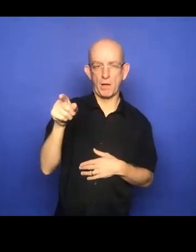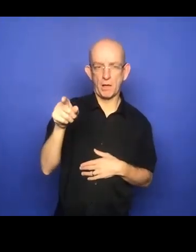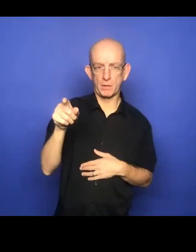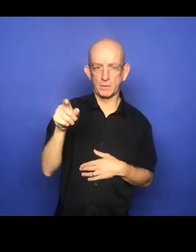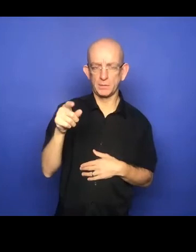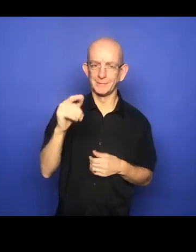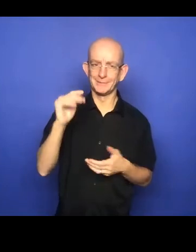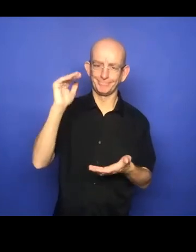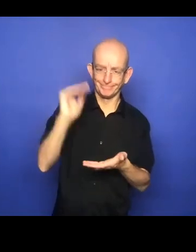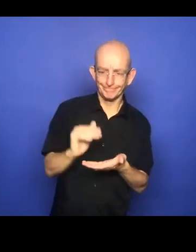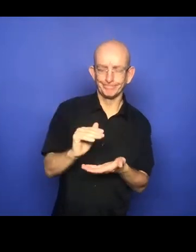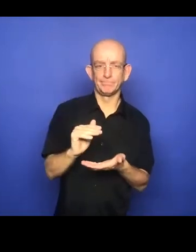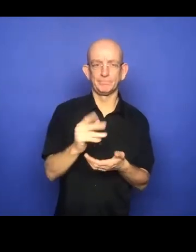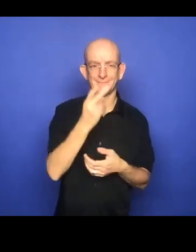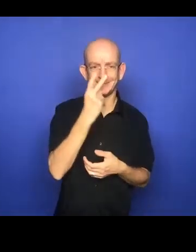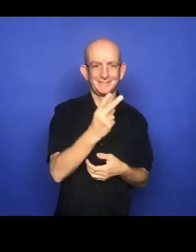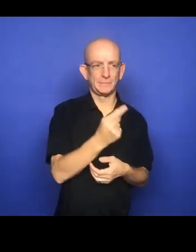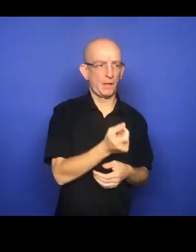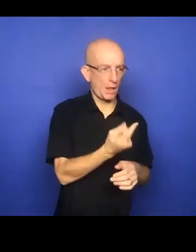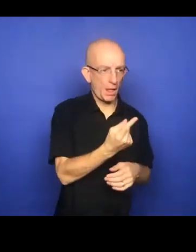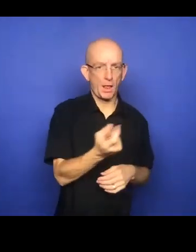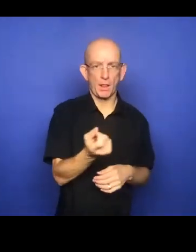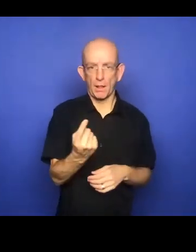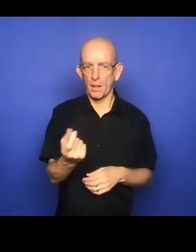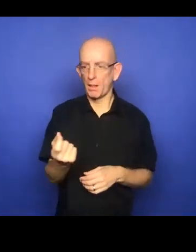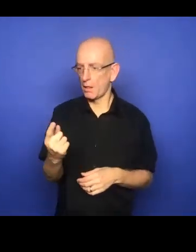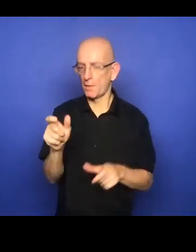how, if in Kenya we have seen a decrease in the prevalence rate